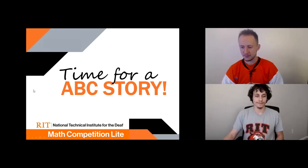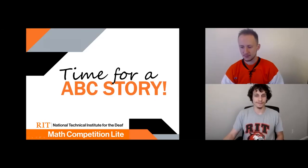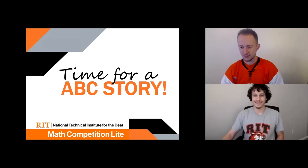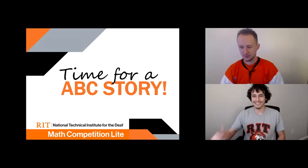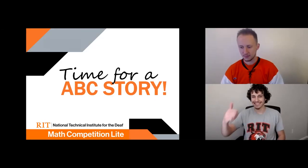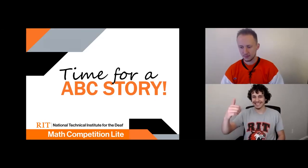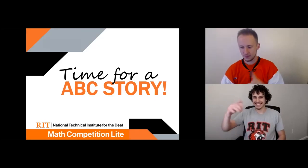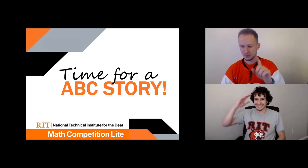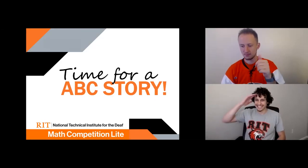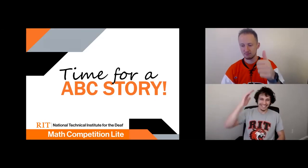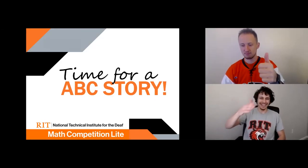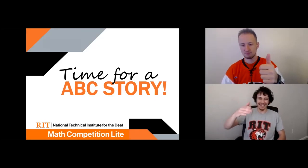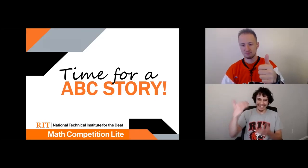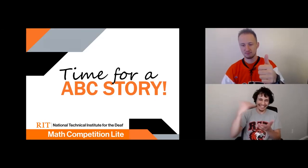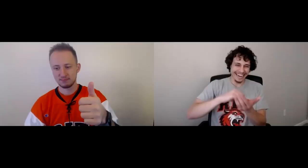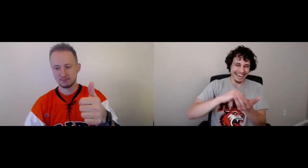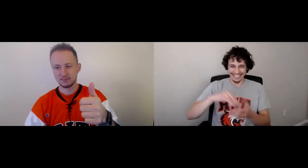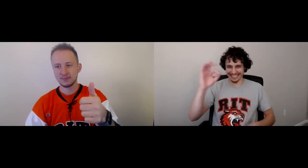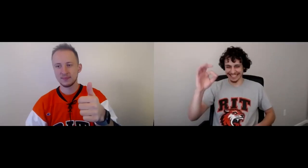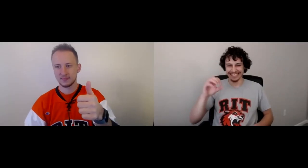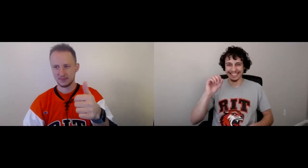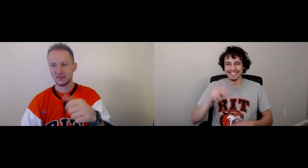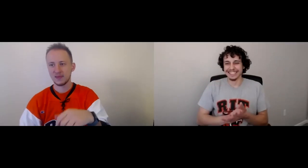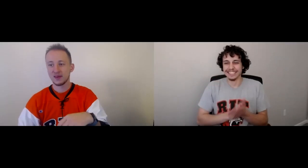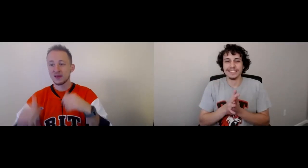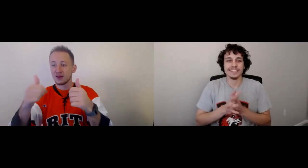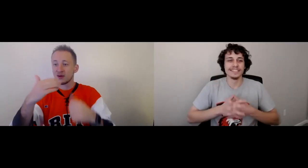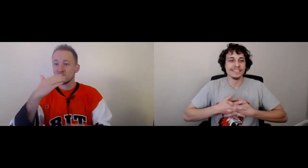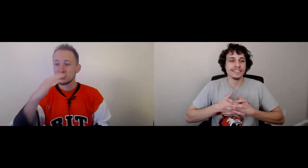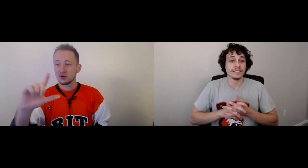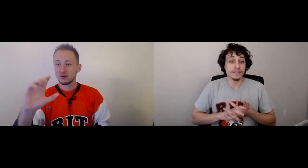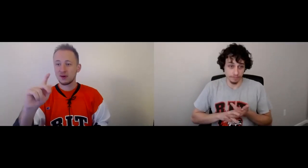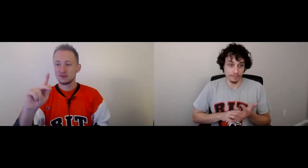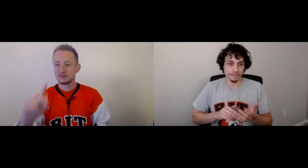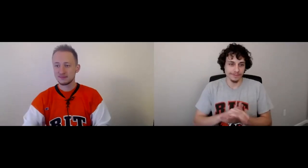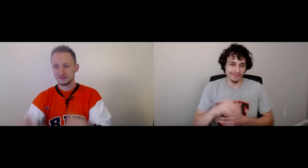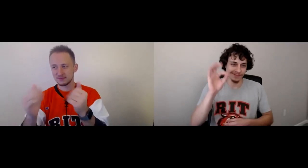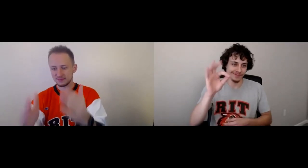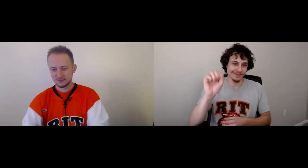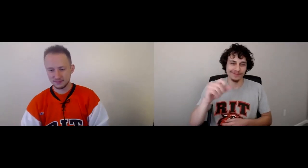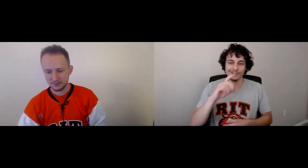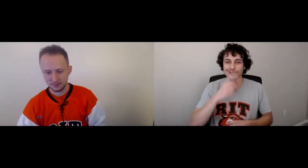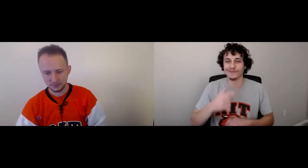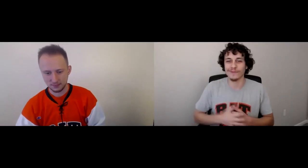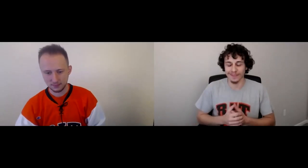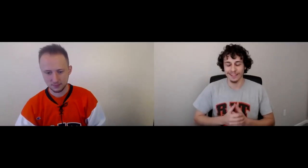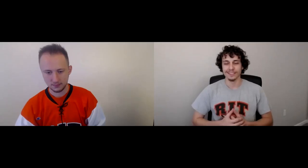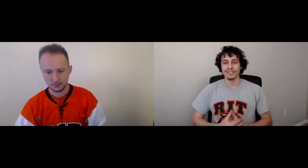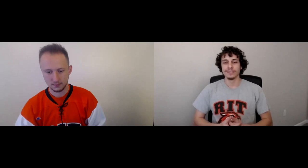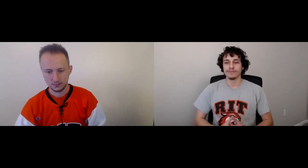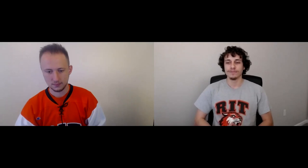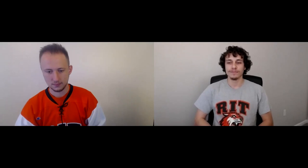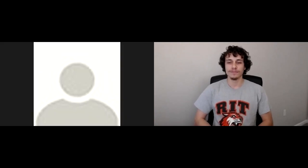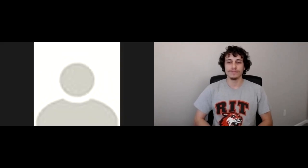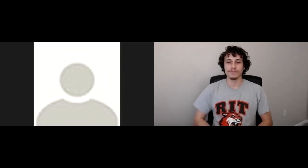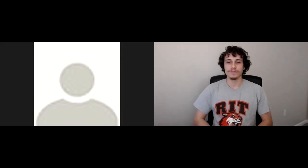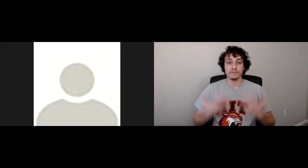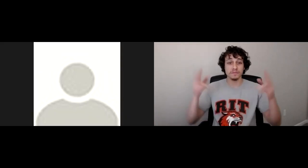Vladimir: All right. Hello again! Matt: Good luck.